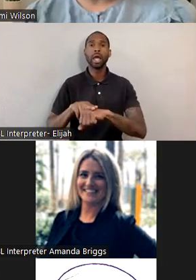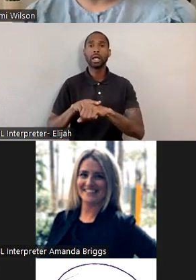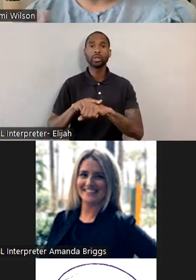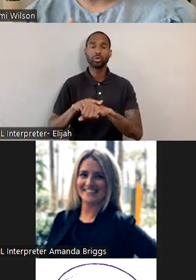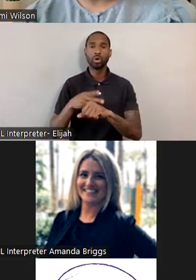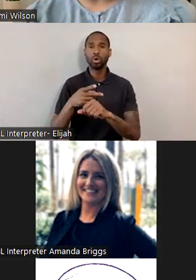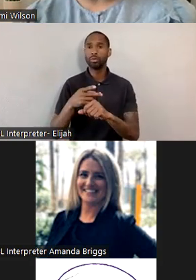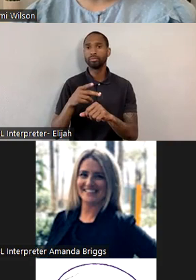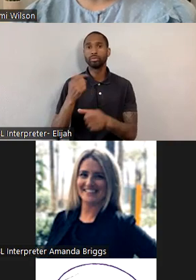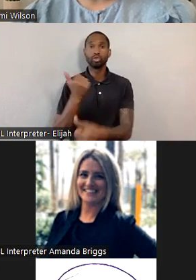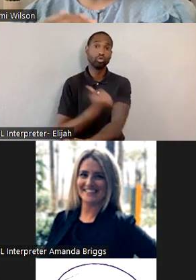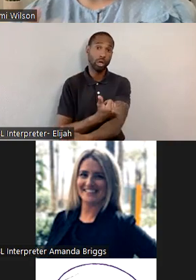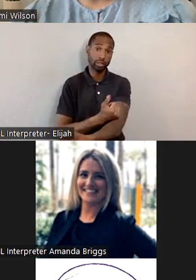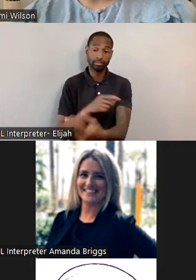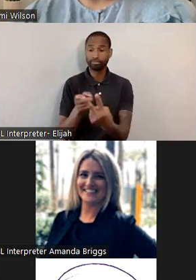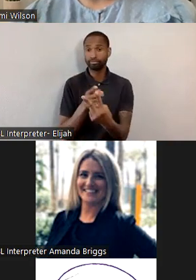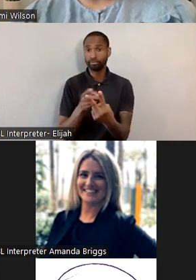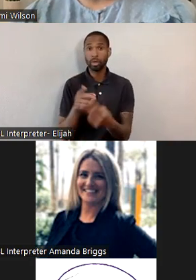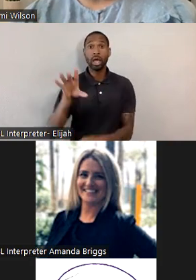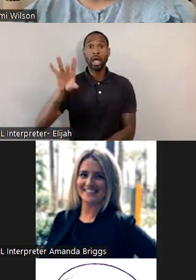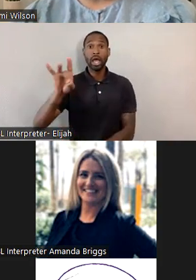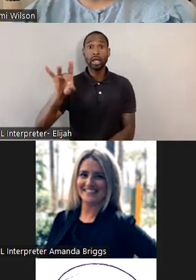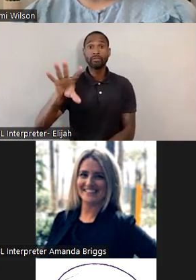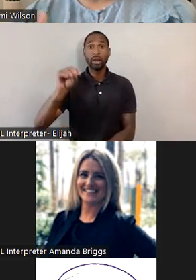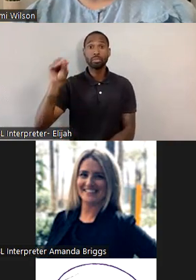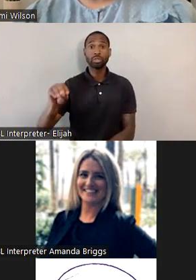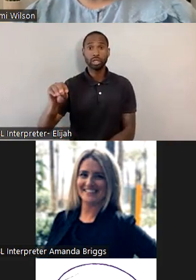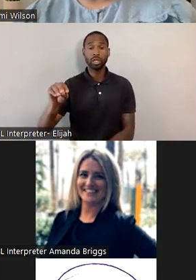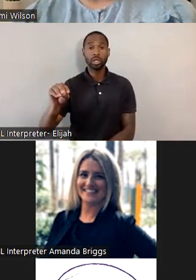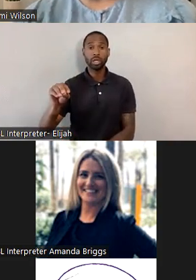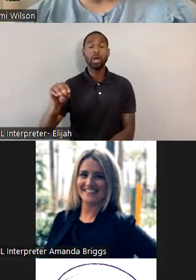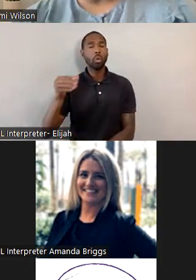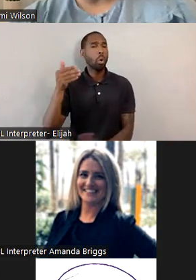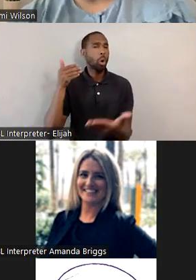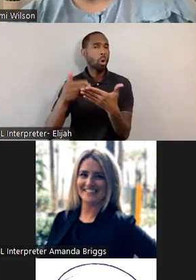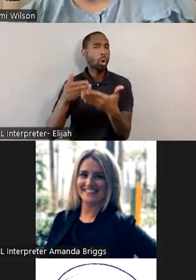derived opiates. 85% nearly 85% of overdose